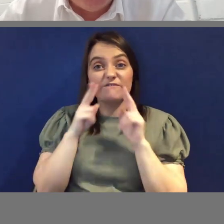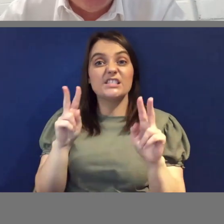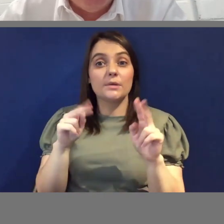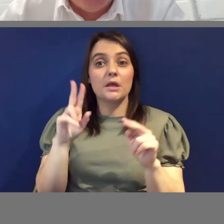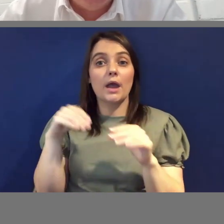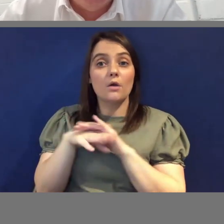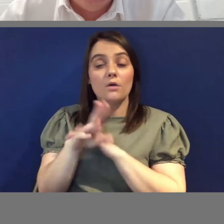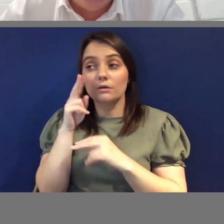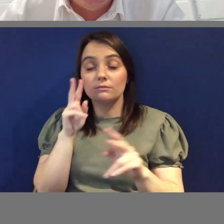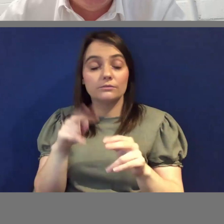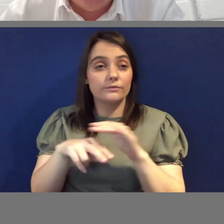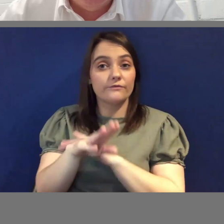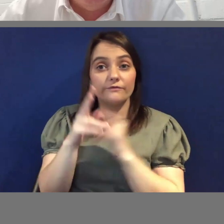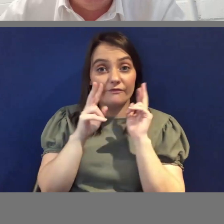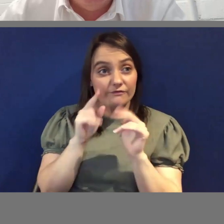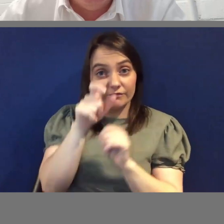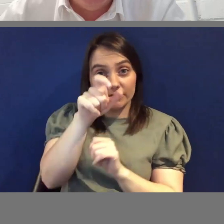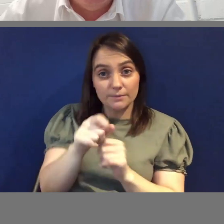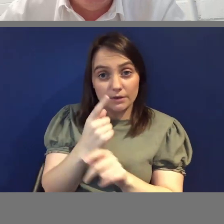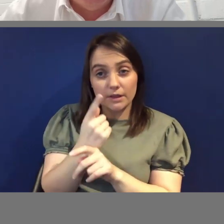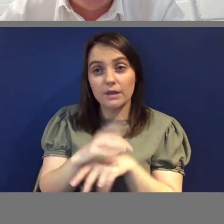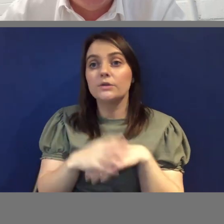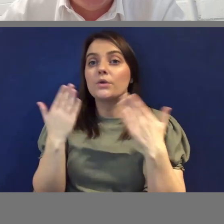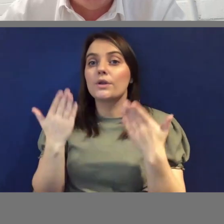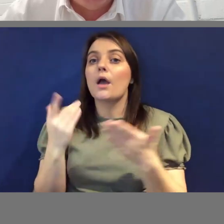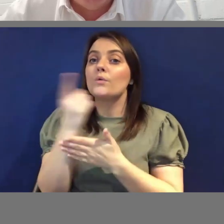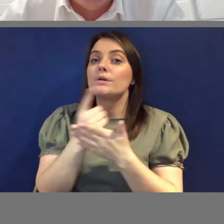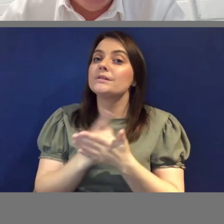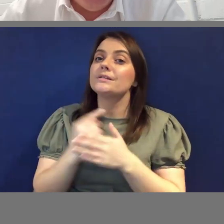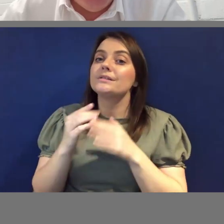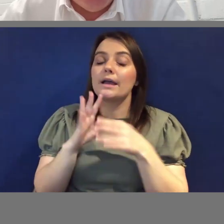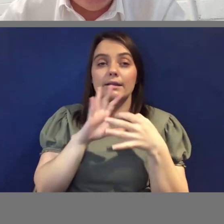practice now relates to Universal Design home so that we design houses that can cater for everyone